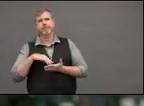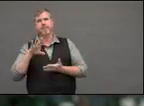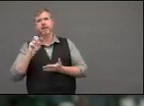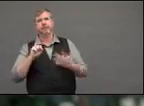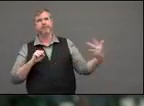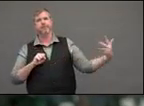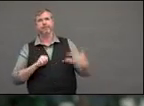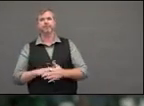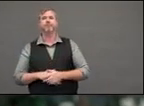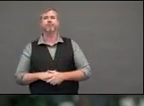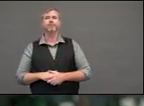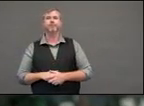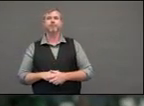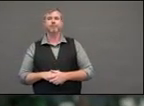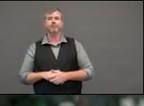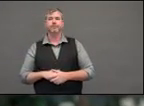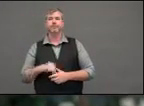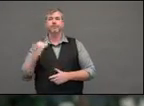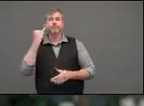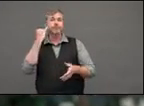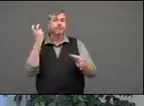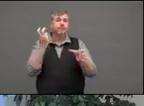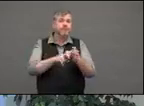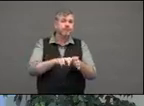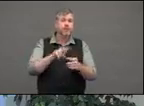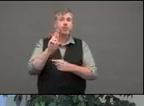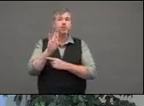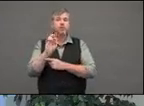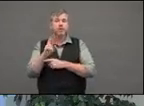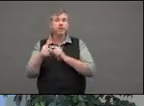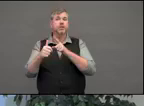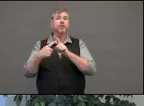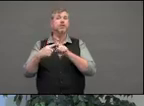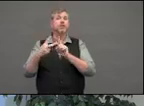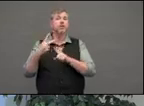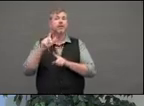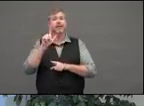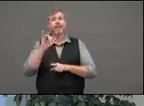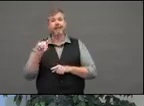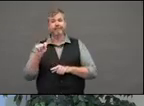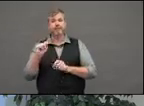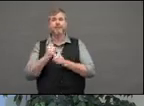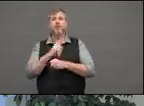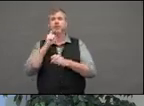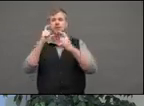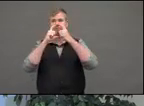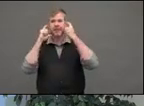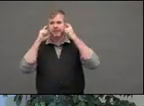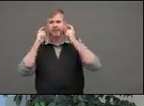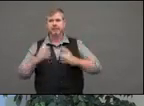uber or lyft. LM: Yes and just want to thank everyone for